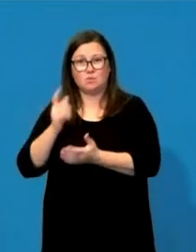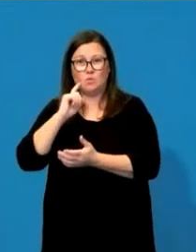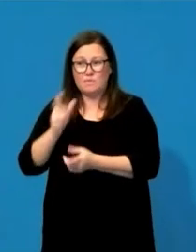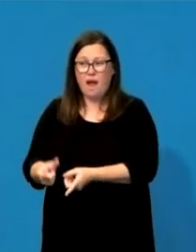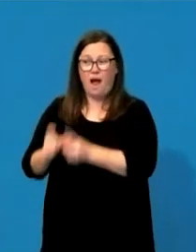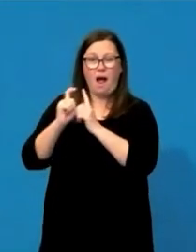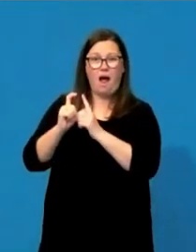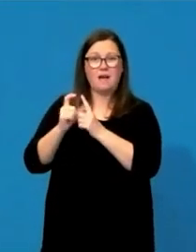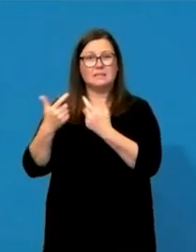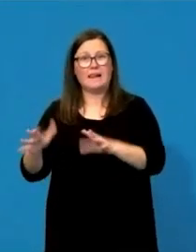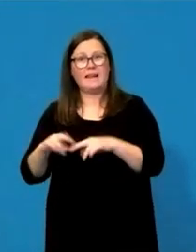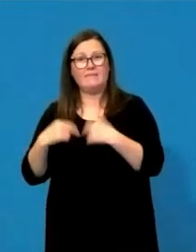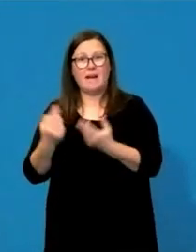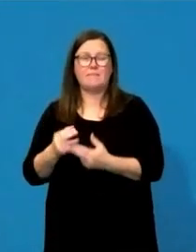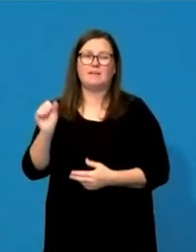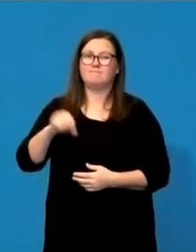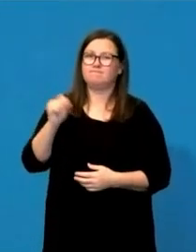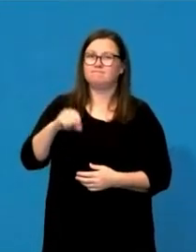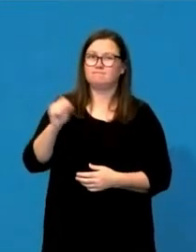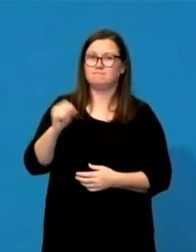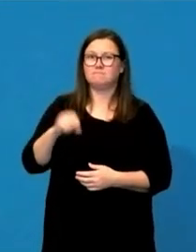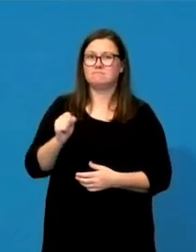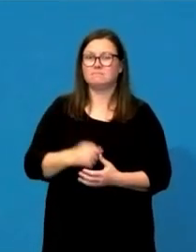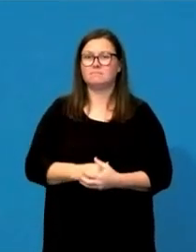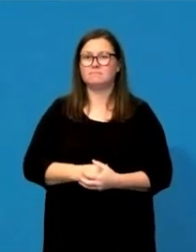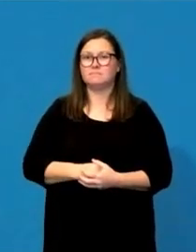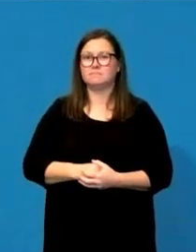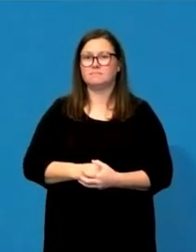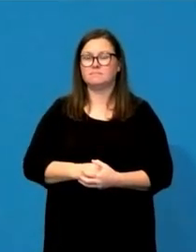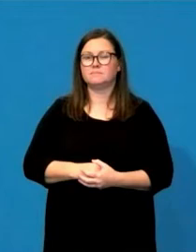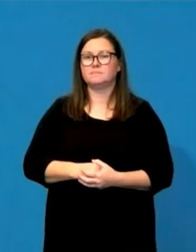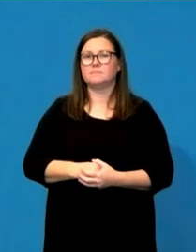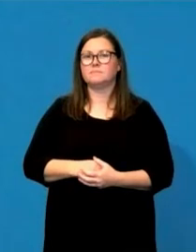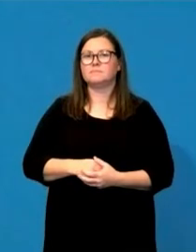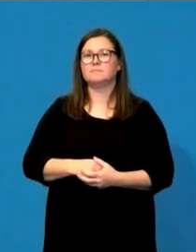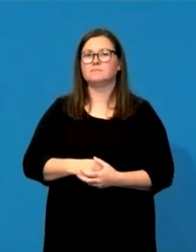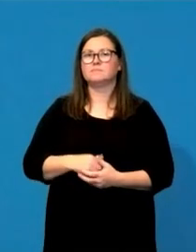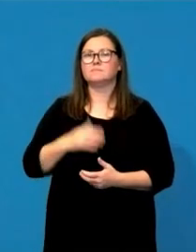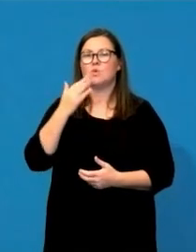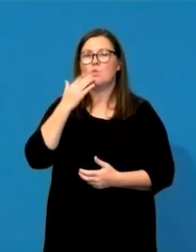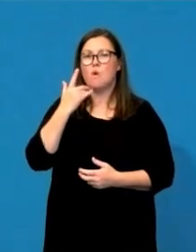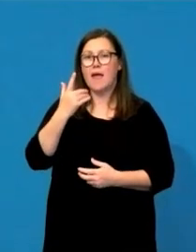So when they went to spend time with their mother, the older ones, yeah, [REDACTED],